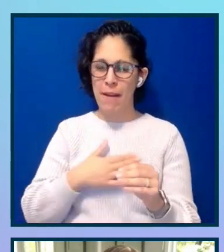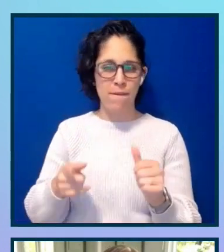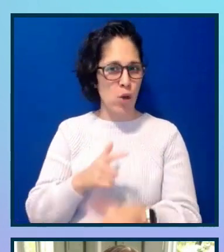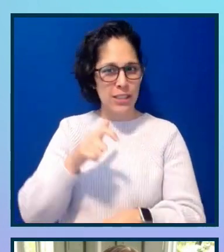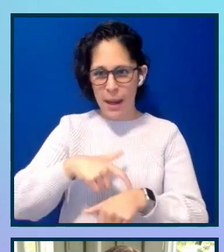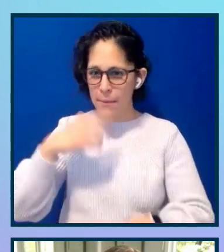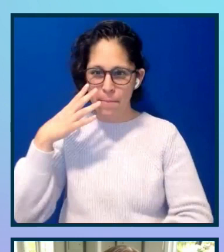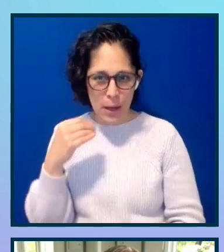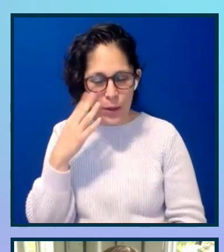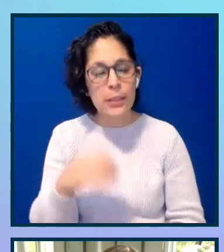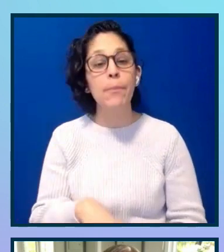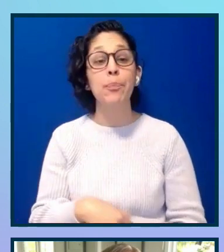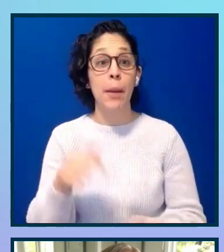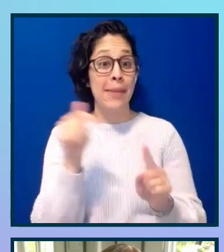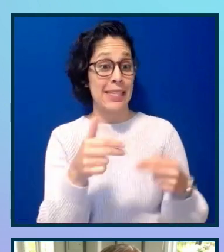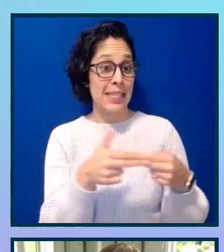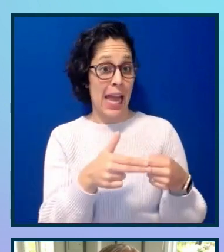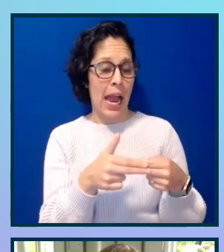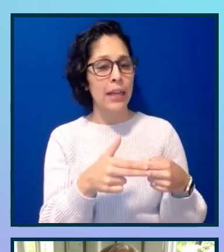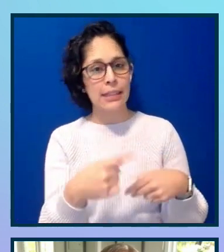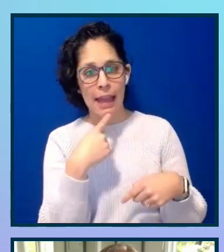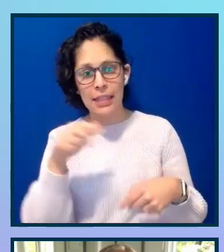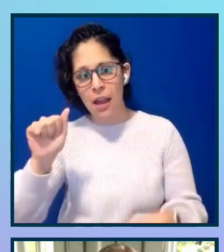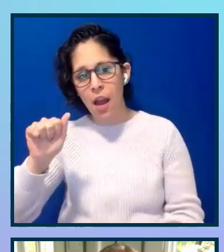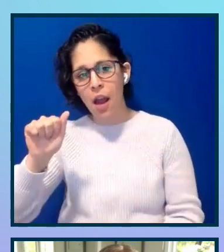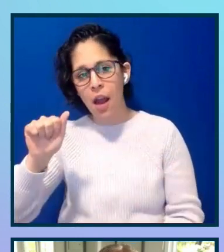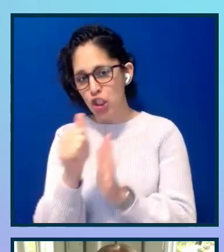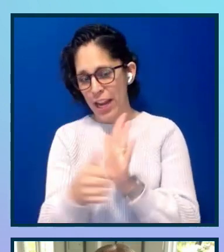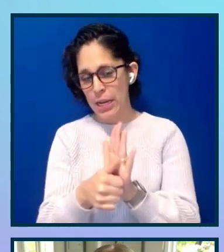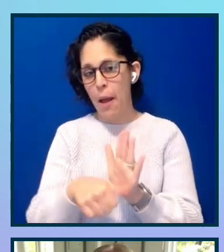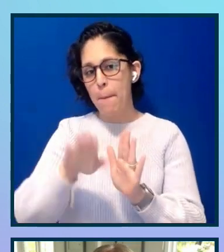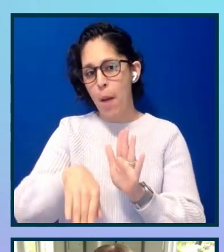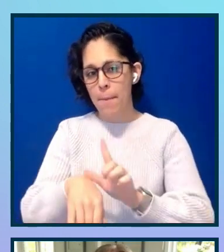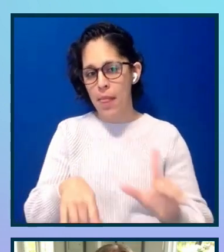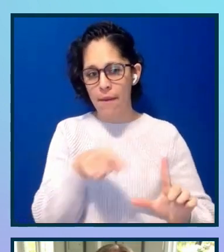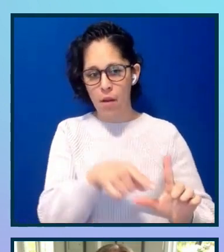We're looking at a slide with agenda and on the bottom left, we have a application,